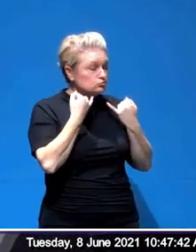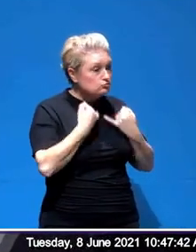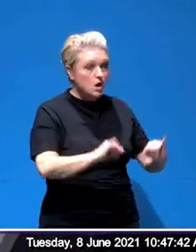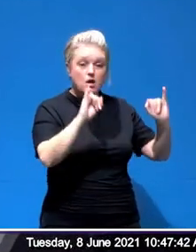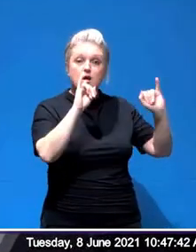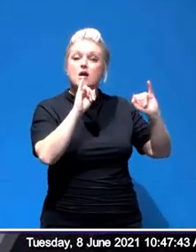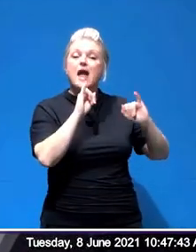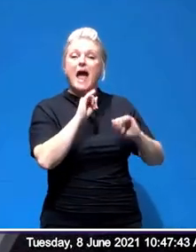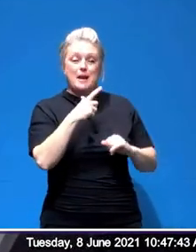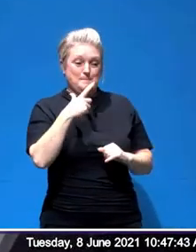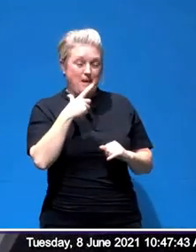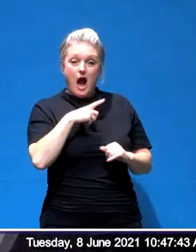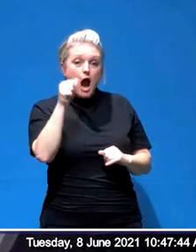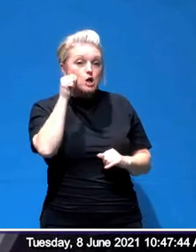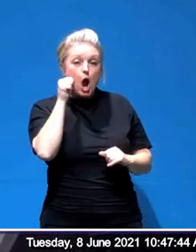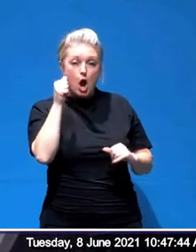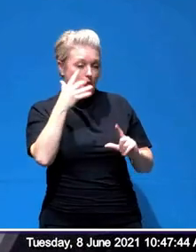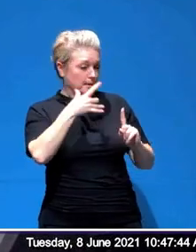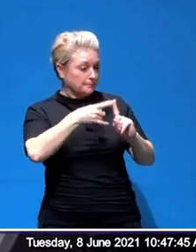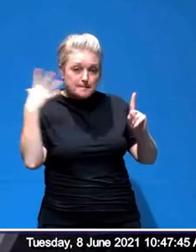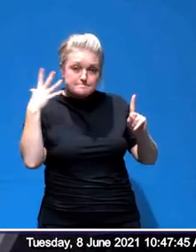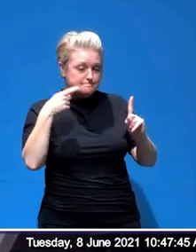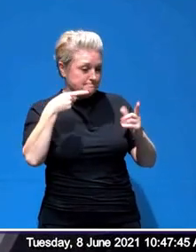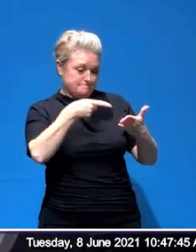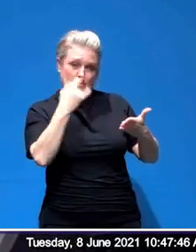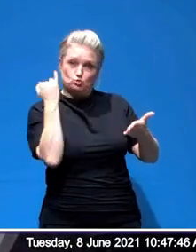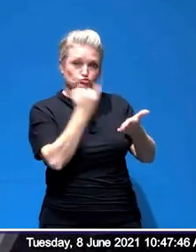other client's, and I not noticed that the name was on the sachet.